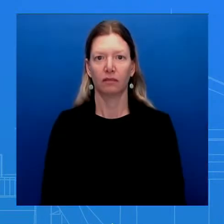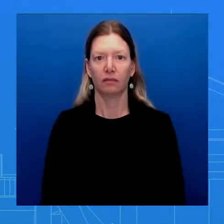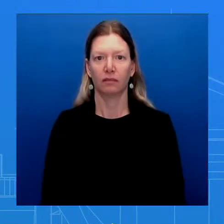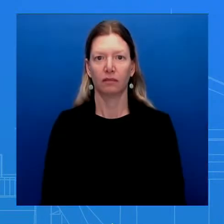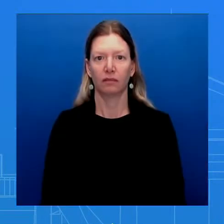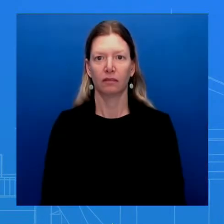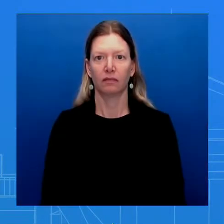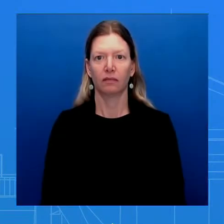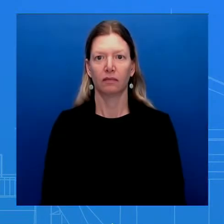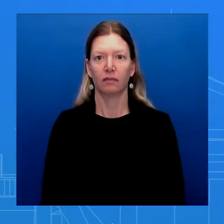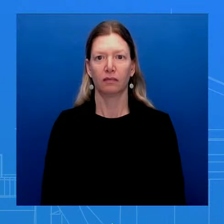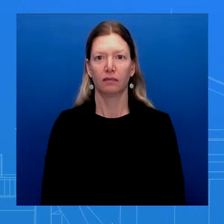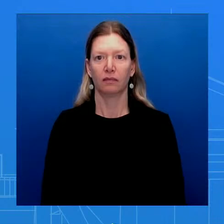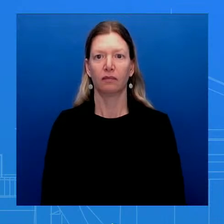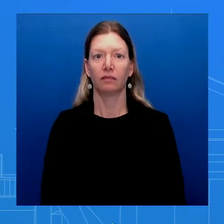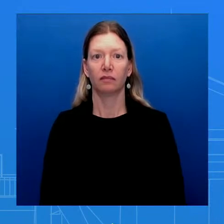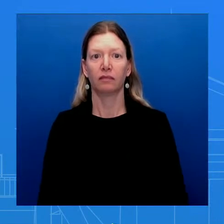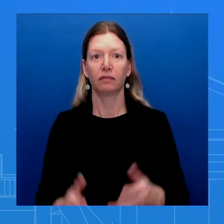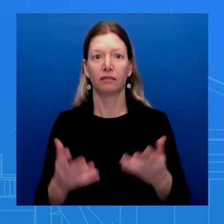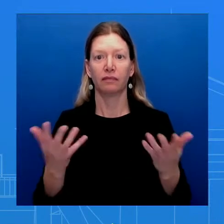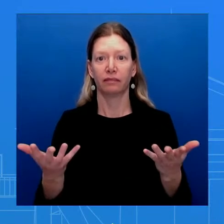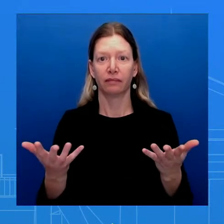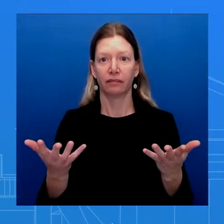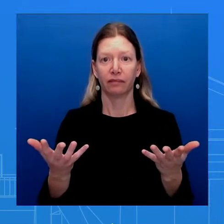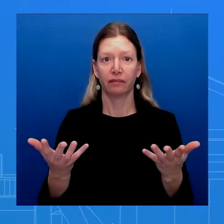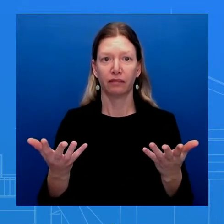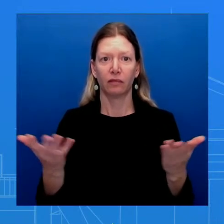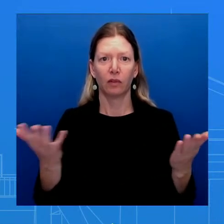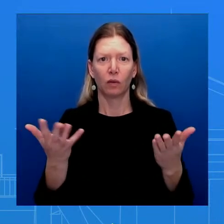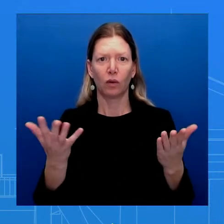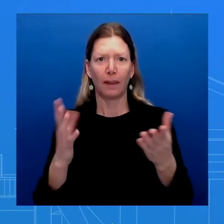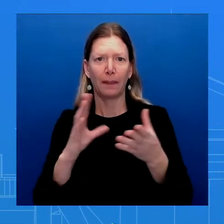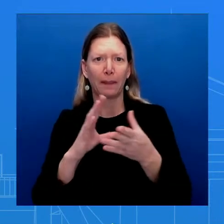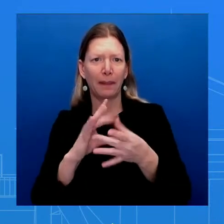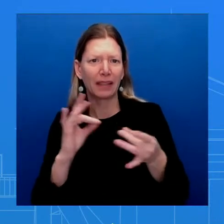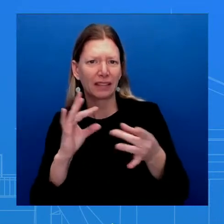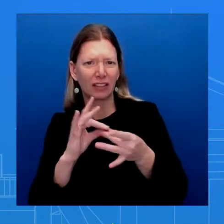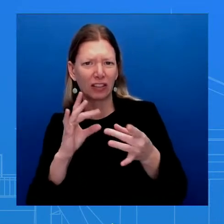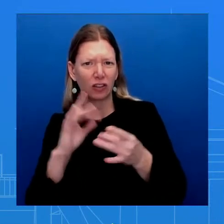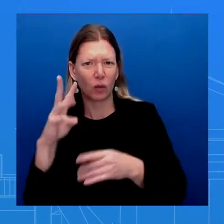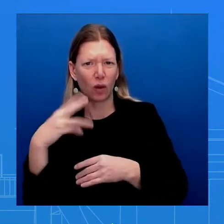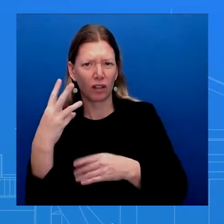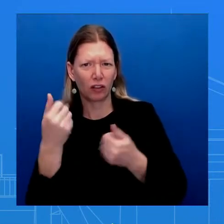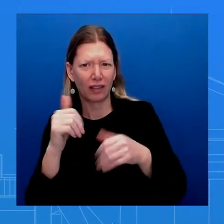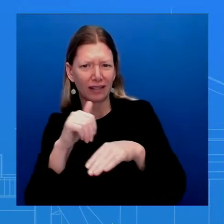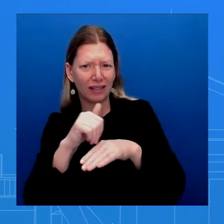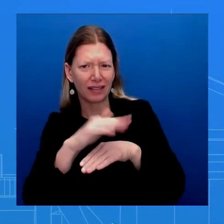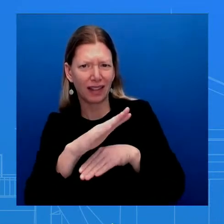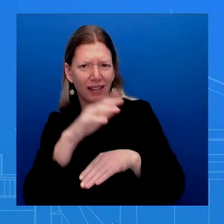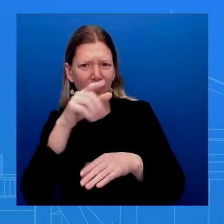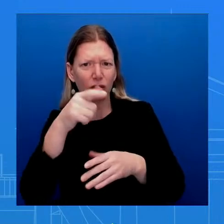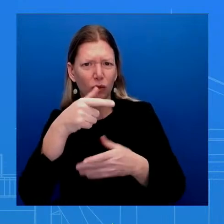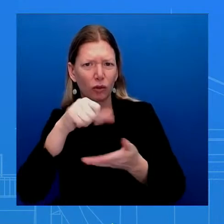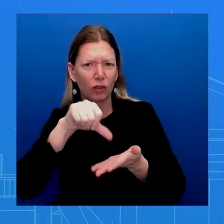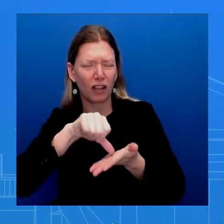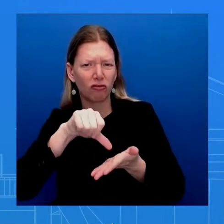What message is Washington trying to send to Tehran was this -- with this? Does this mean that they're not heeding the call to not widen the conflict?